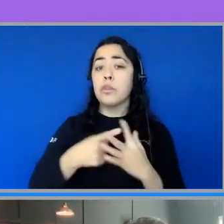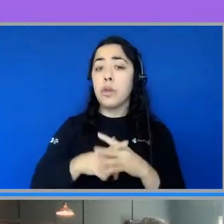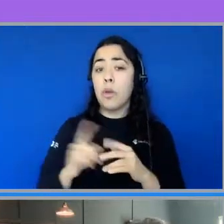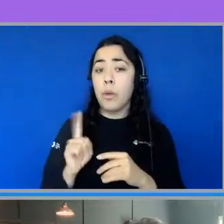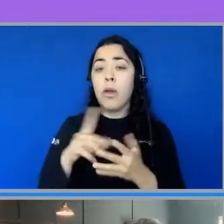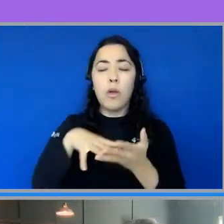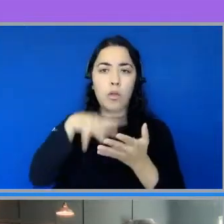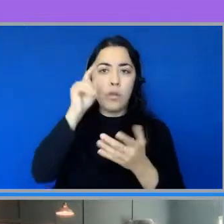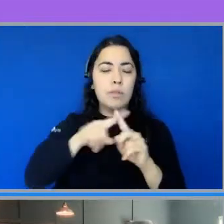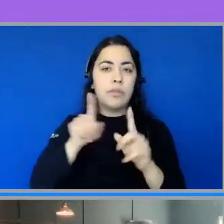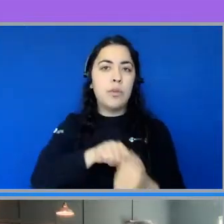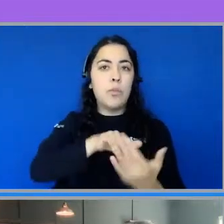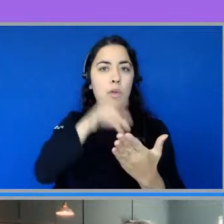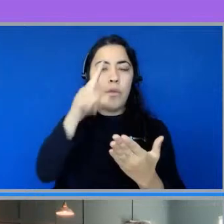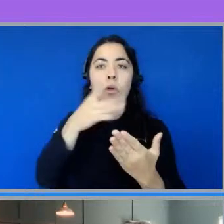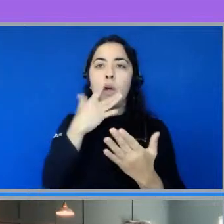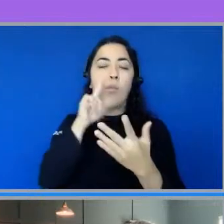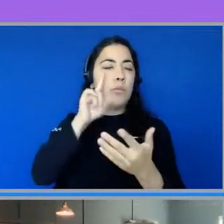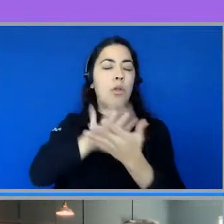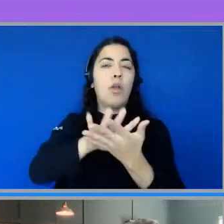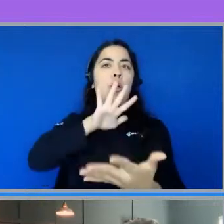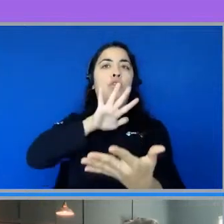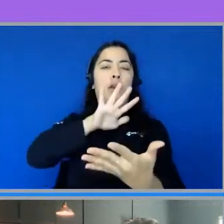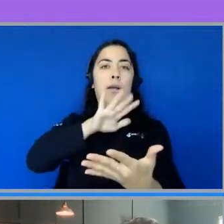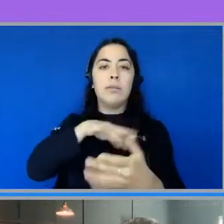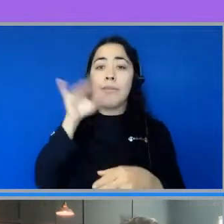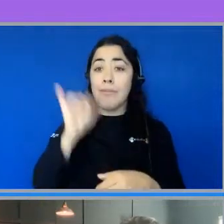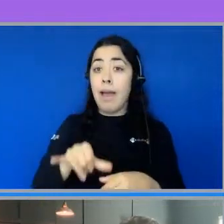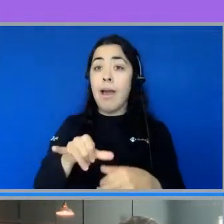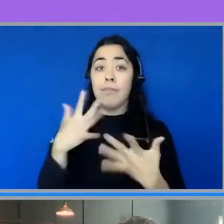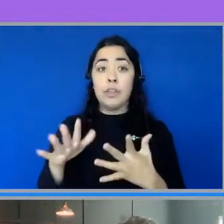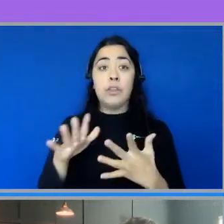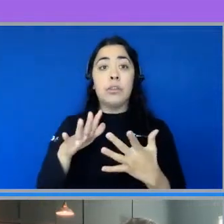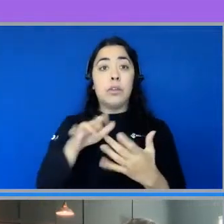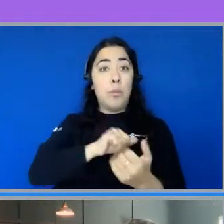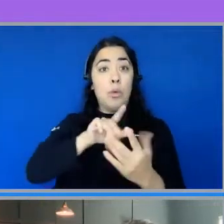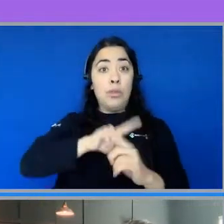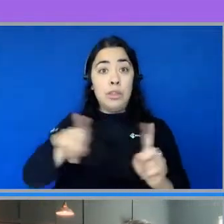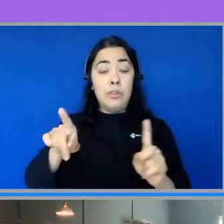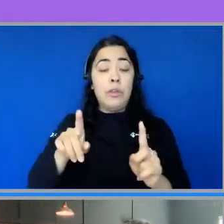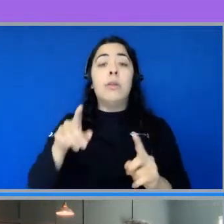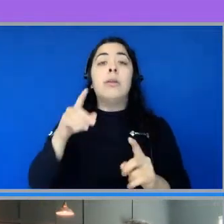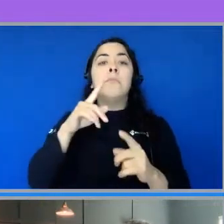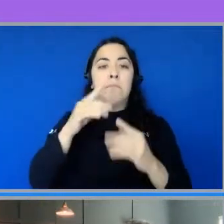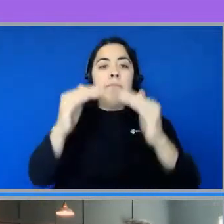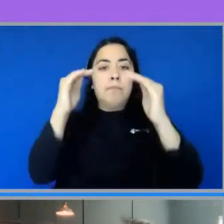will start with learning a different approach to color contrast. We'll then move on to learning how to test if we're